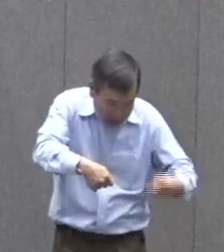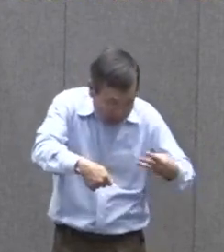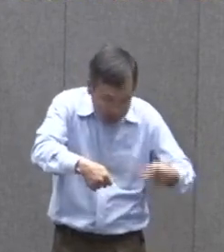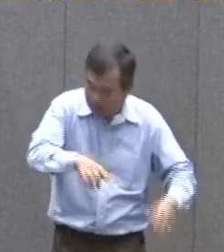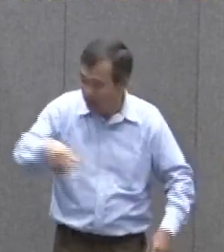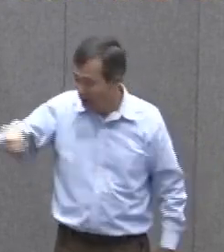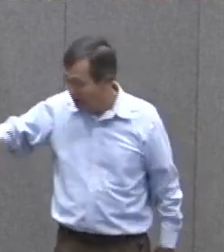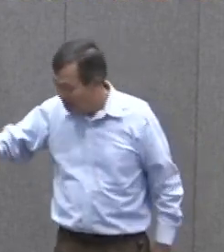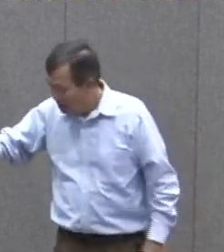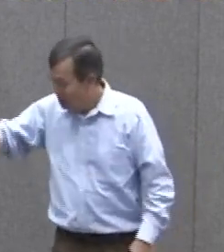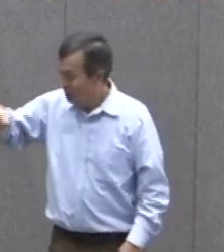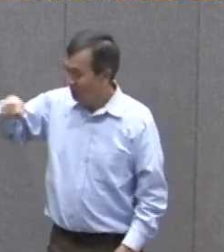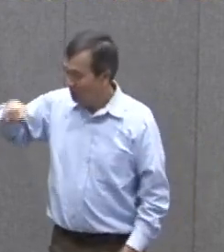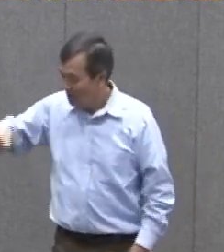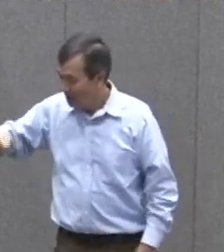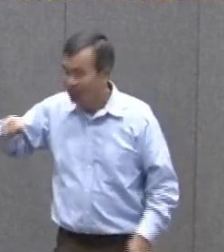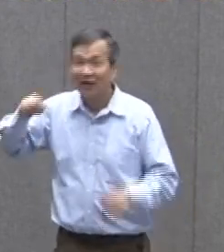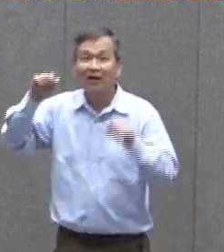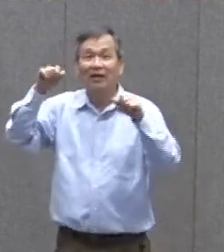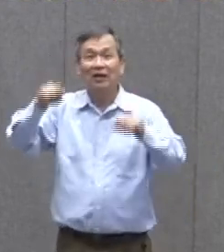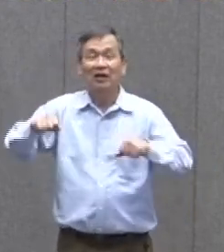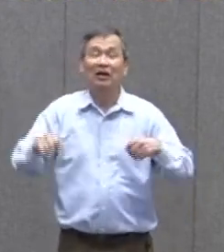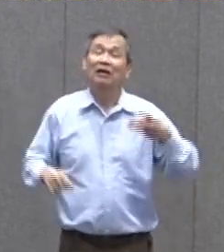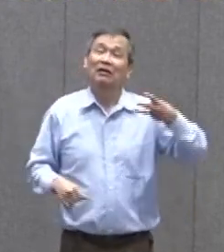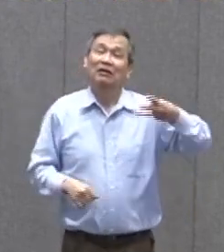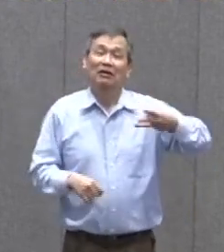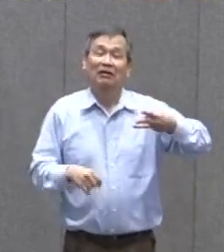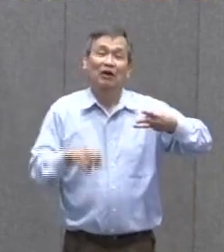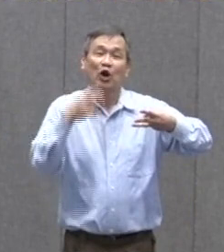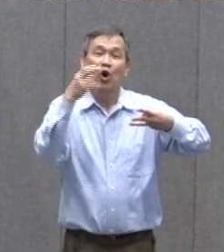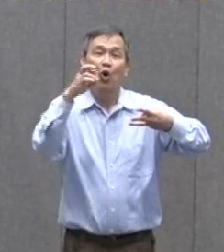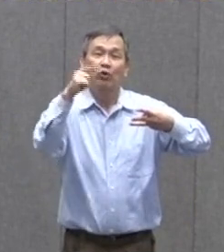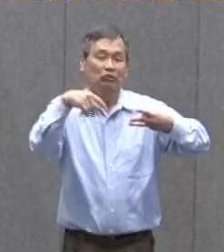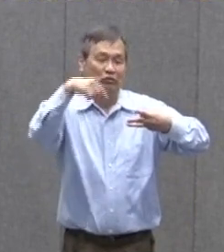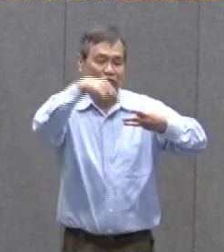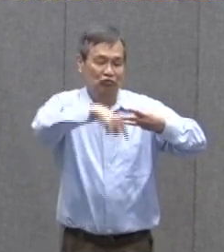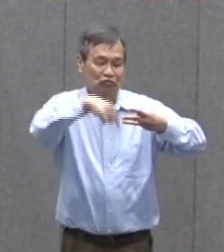Maybe there's too much holes, lines going through,